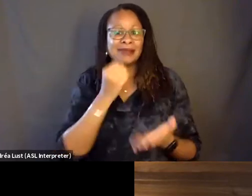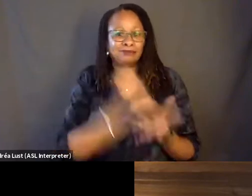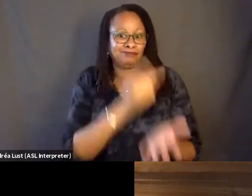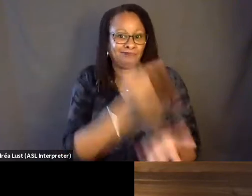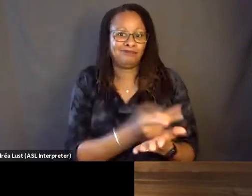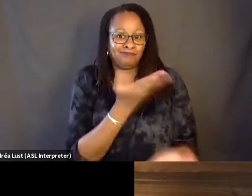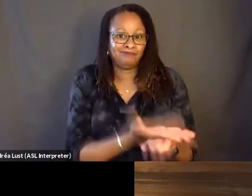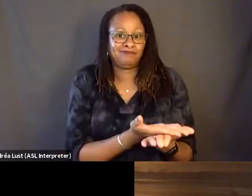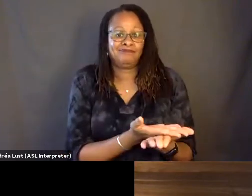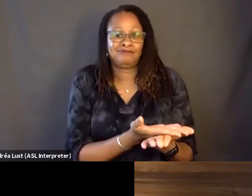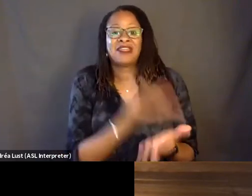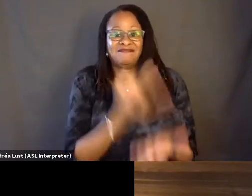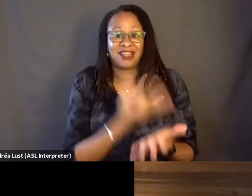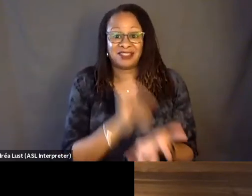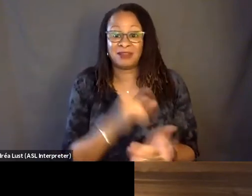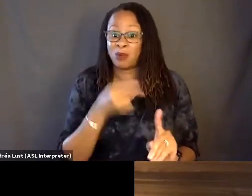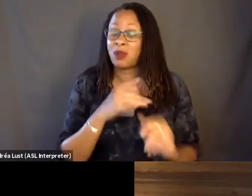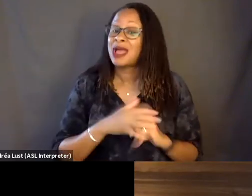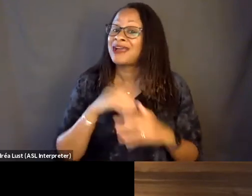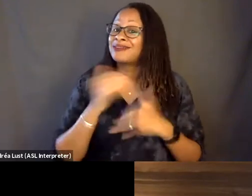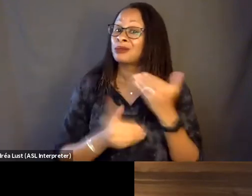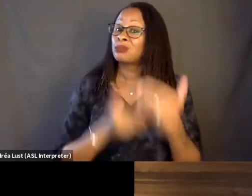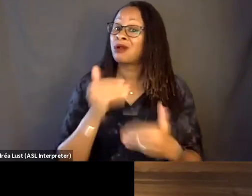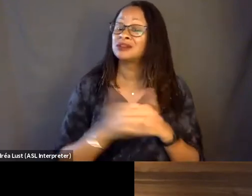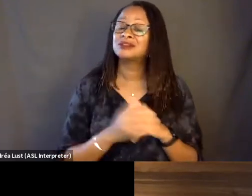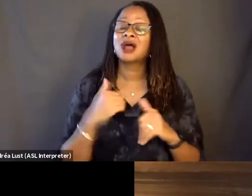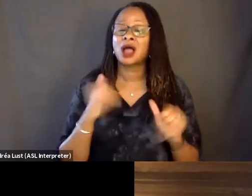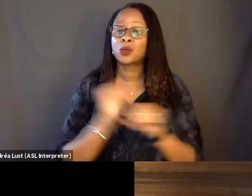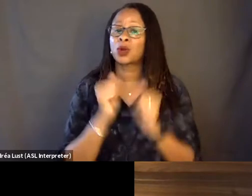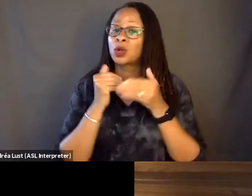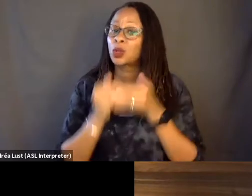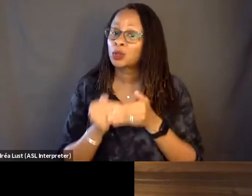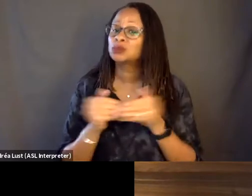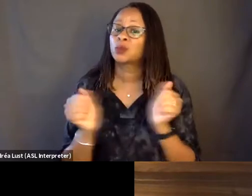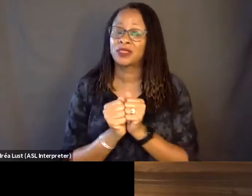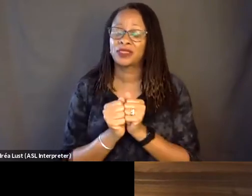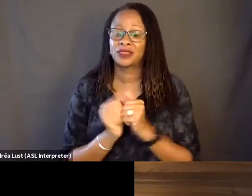But in that process, I had worked closely